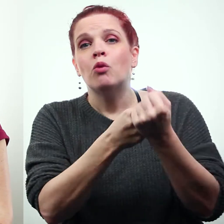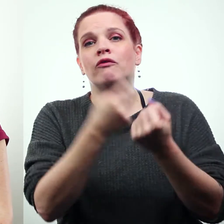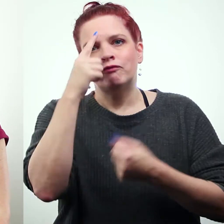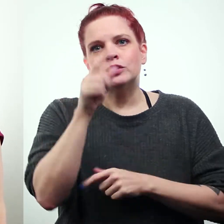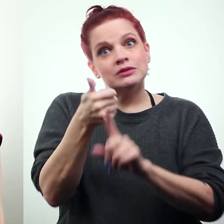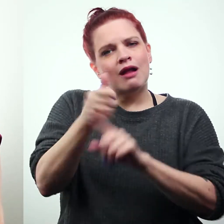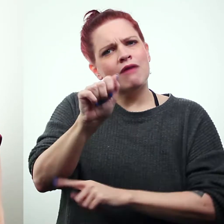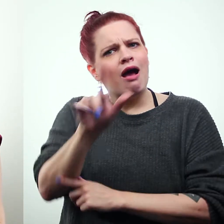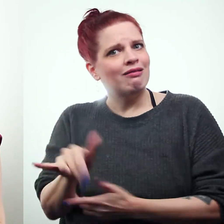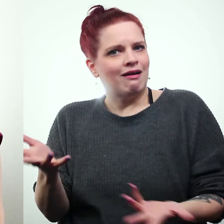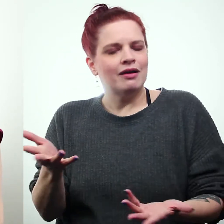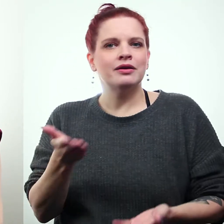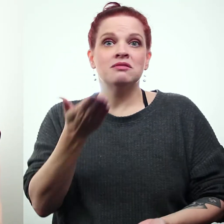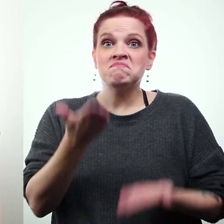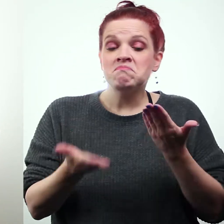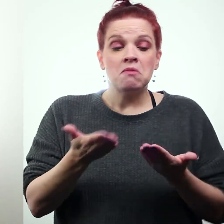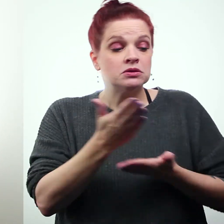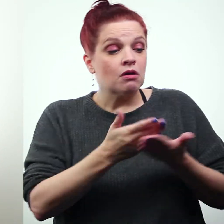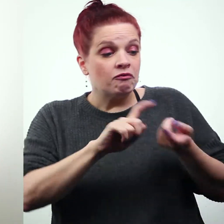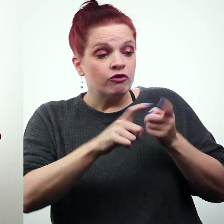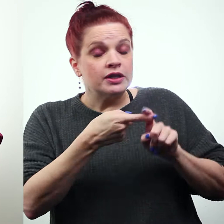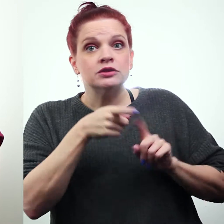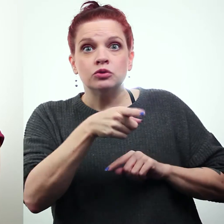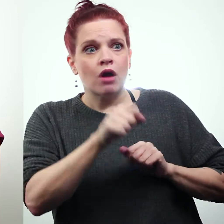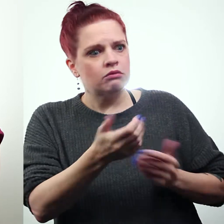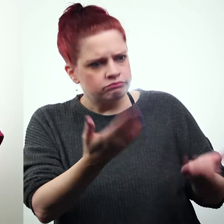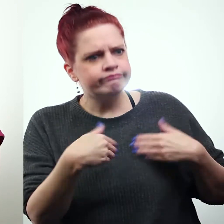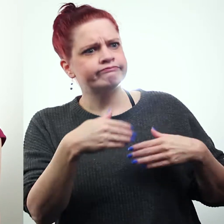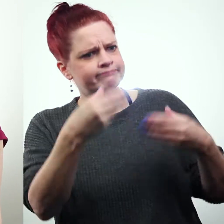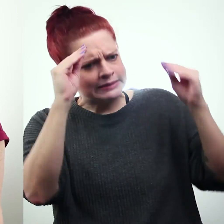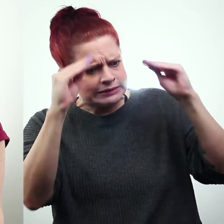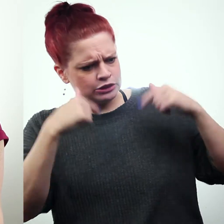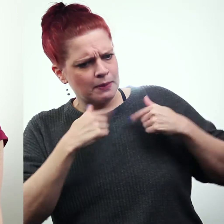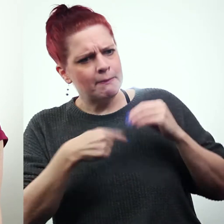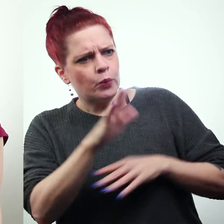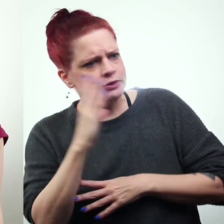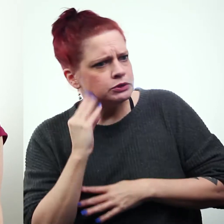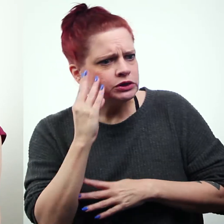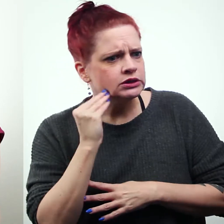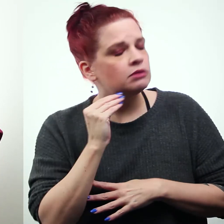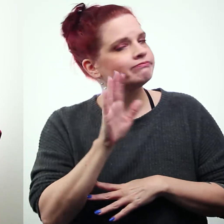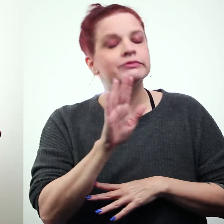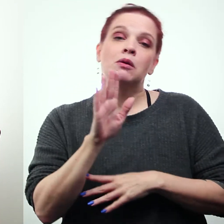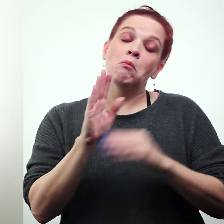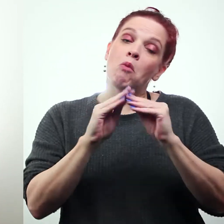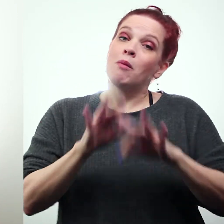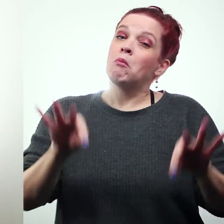journey. It may be okay with certain friends to have them educate you on their own experiences. It's really important that we not burden